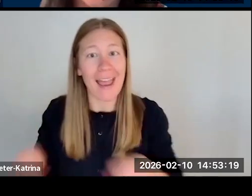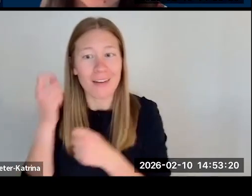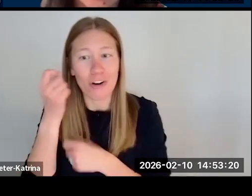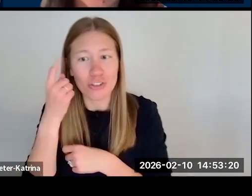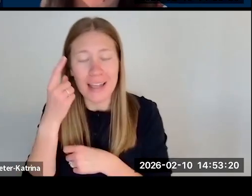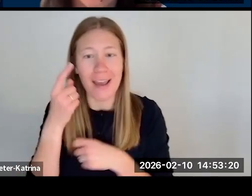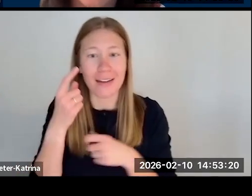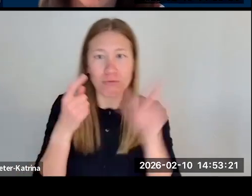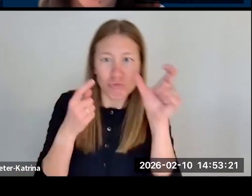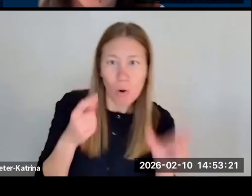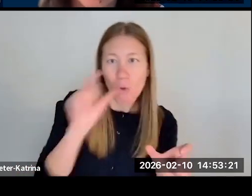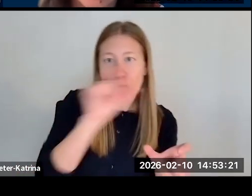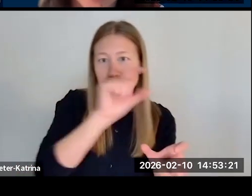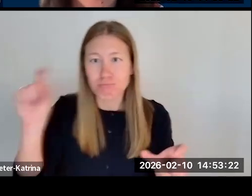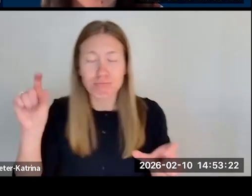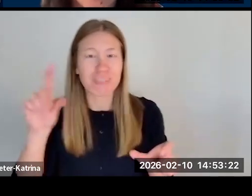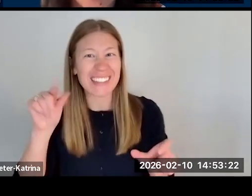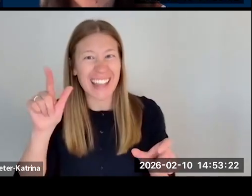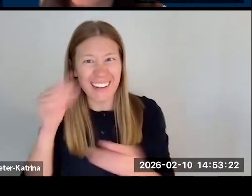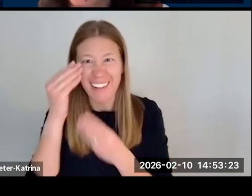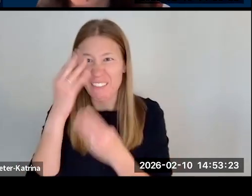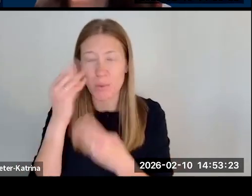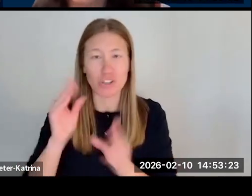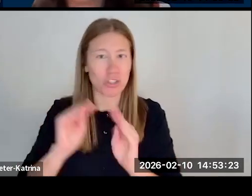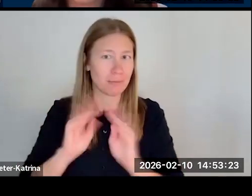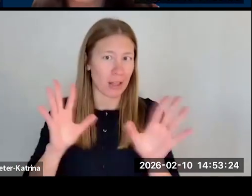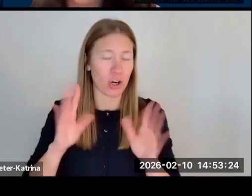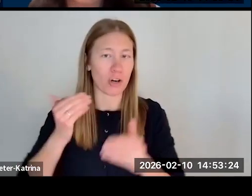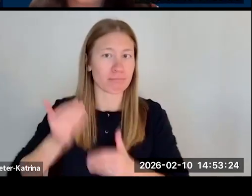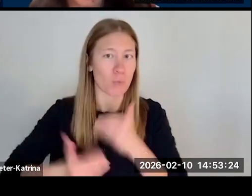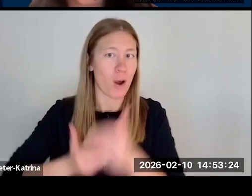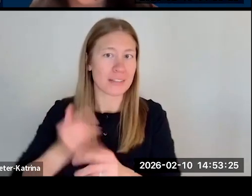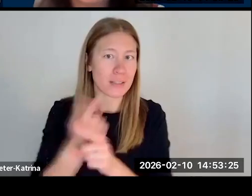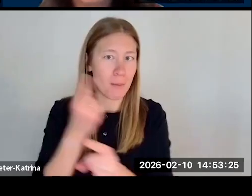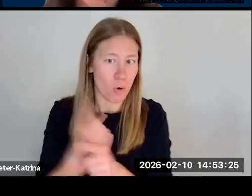so that the data and information in the table is processed and in read out correctly.